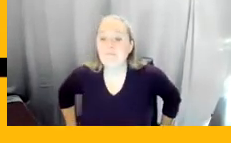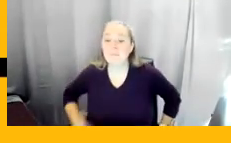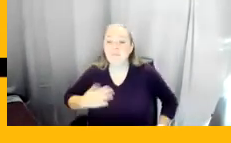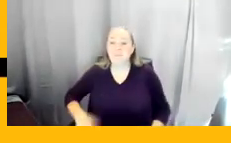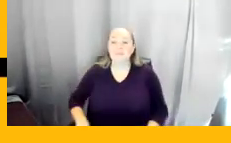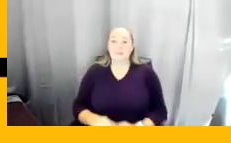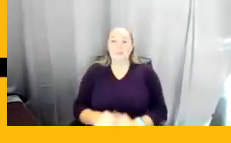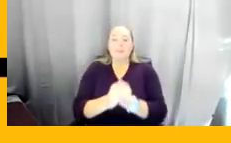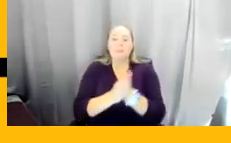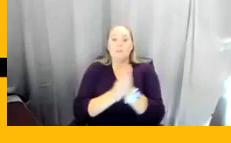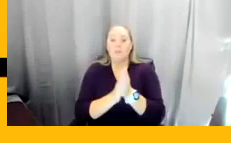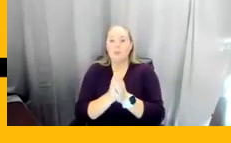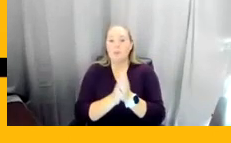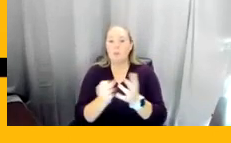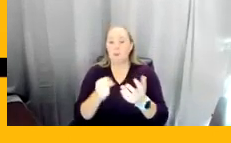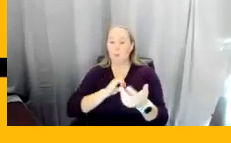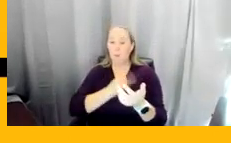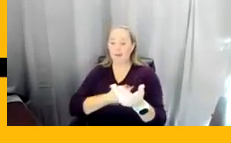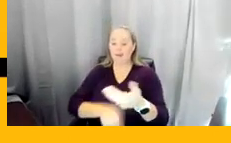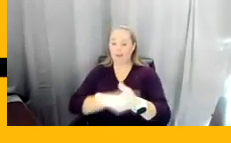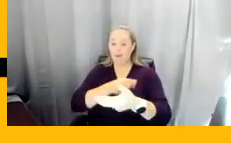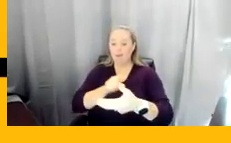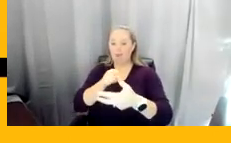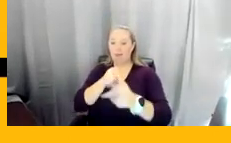TO VETERANS AND HUMAN SERVICE LEVY. YOU WILL SEE BOTH NAMES